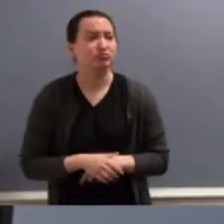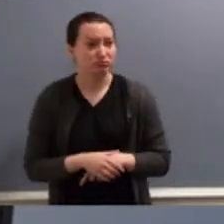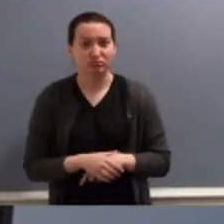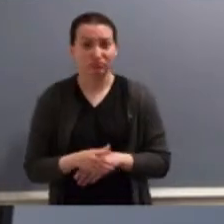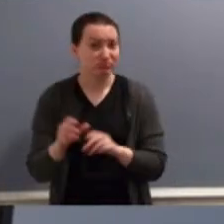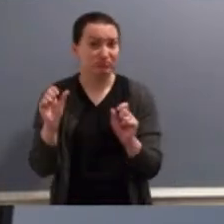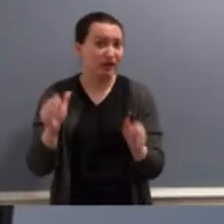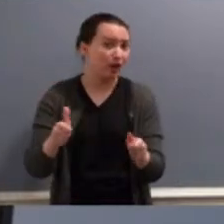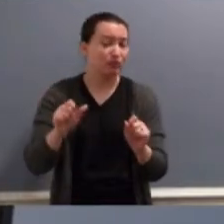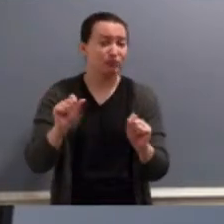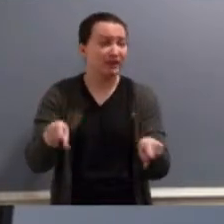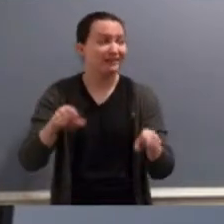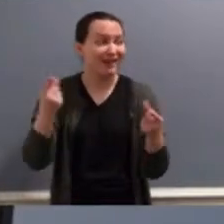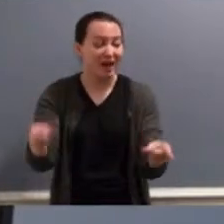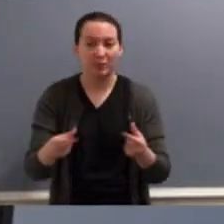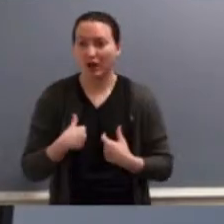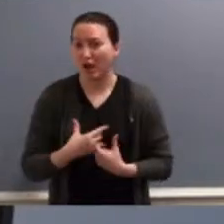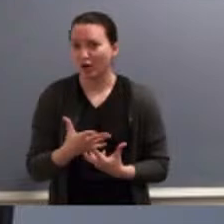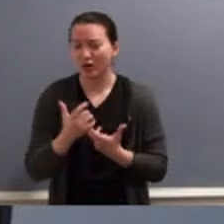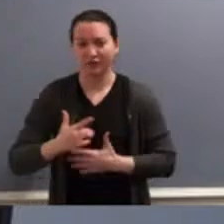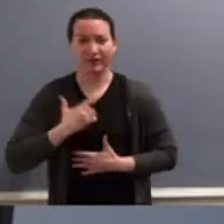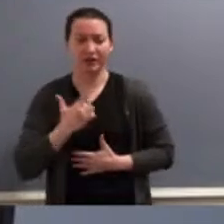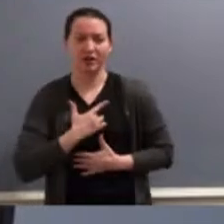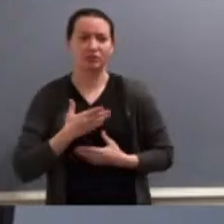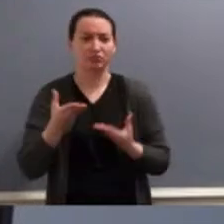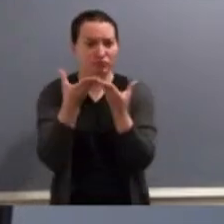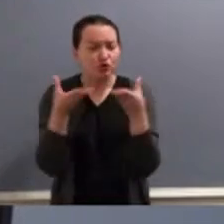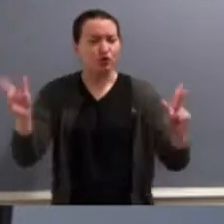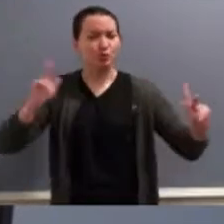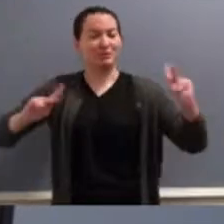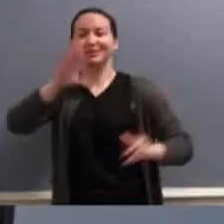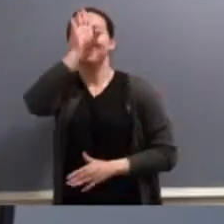can happen because I just really want to feel like the public and I know they trust